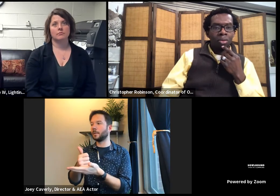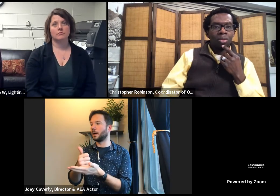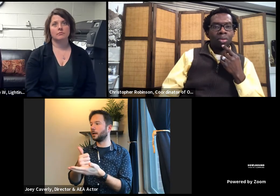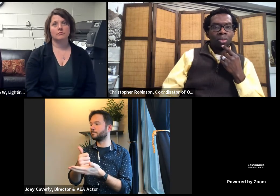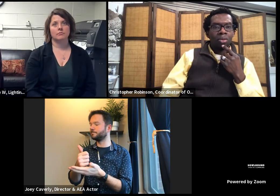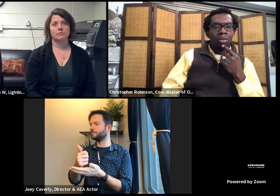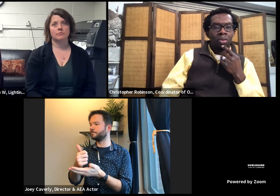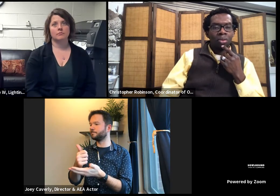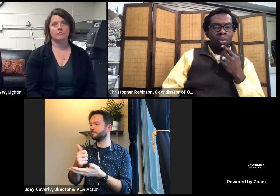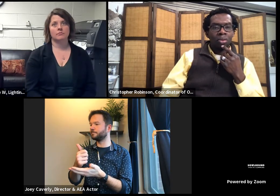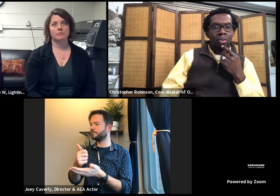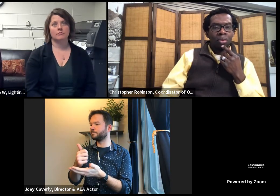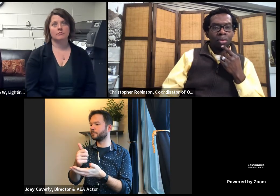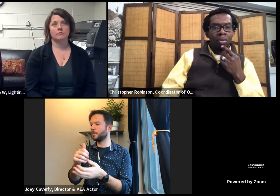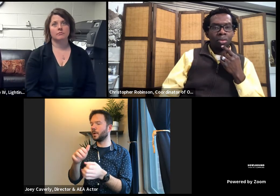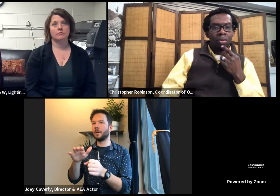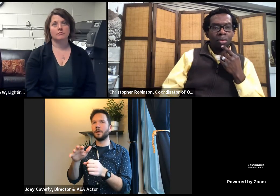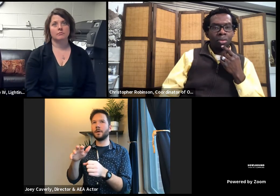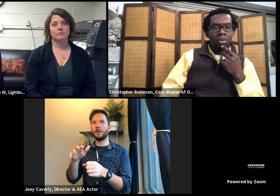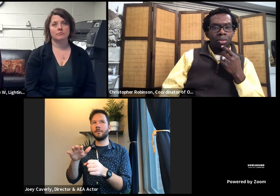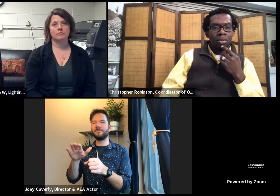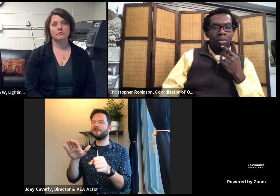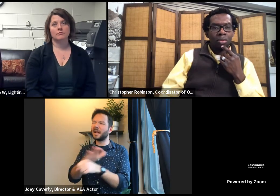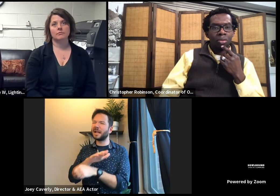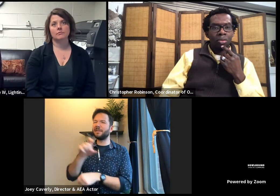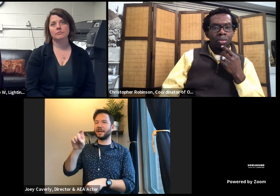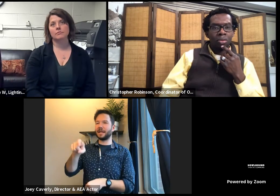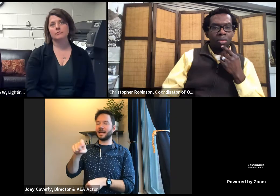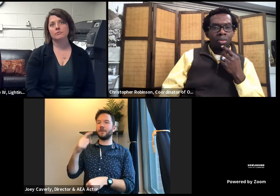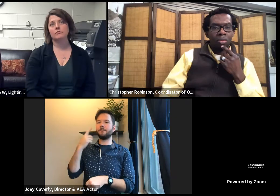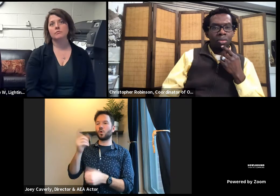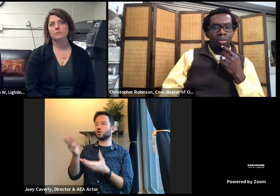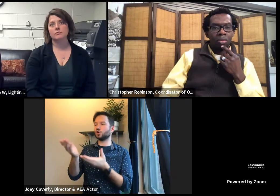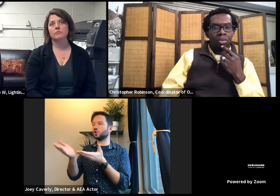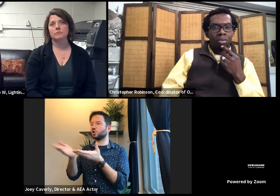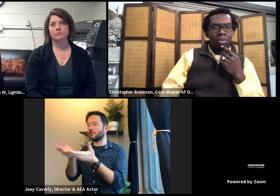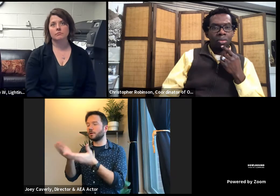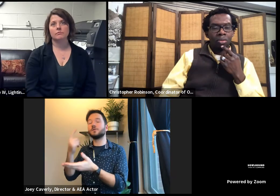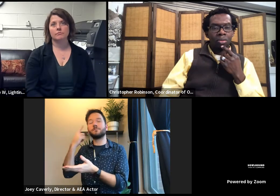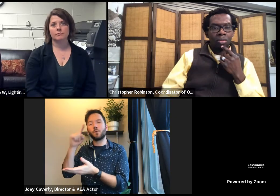And the biggest benefit is that a DASL can help fill in the need